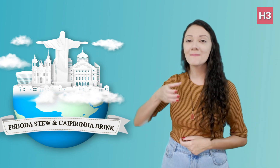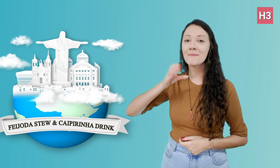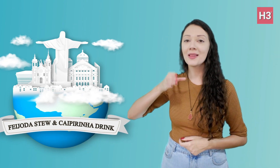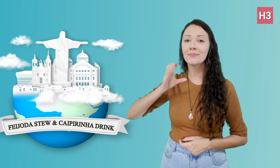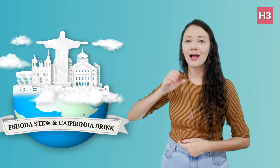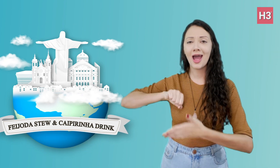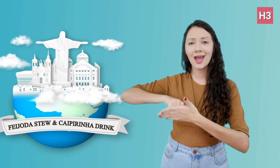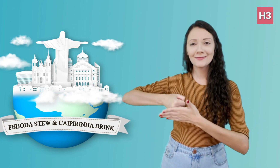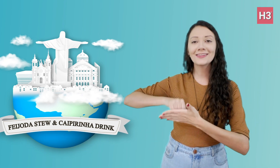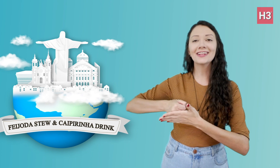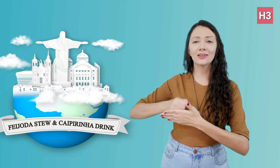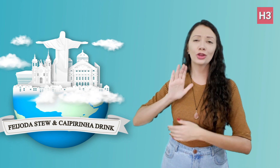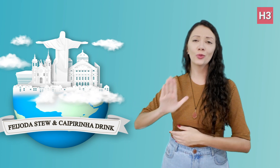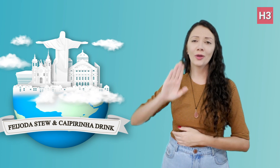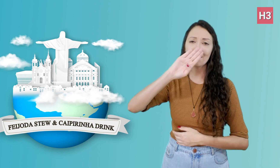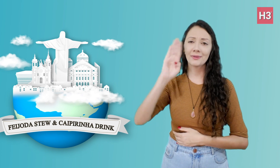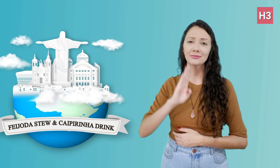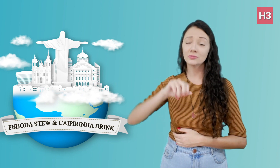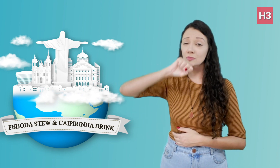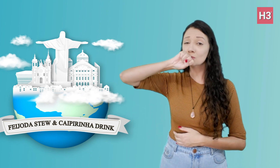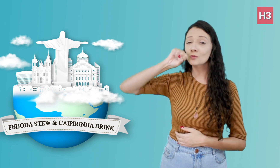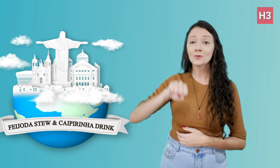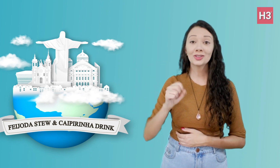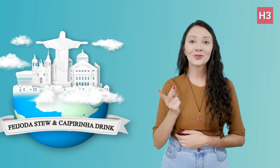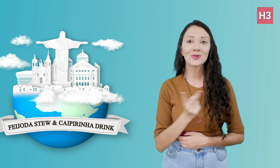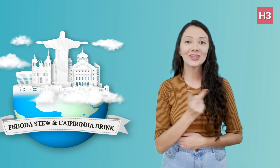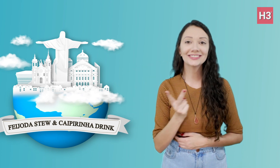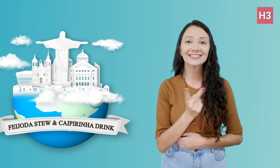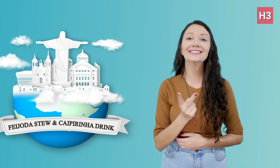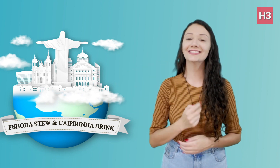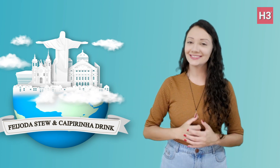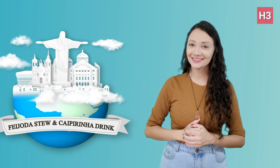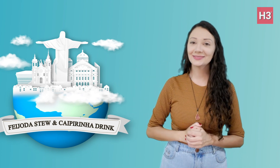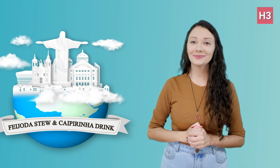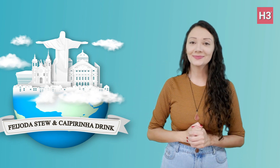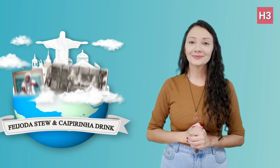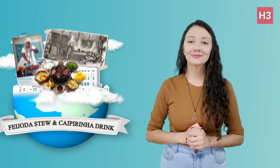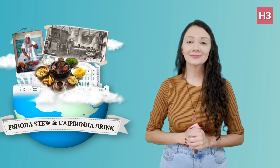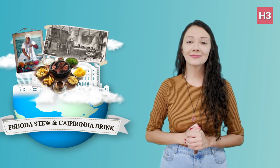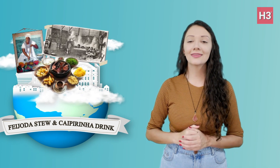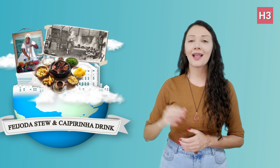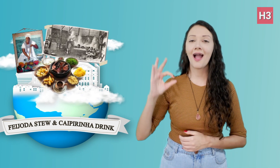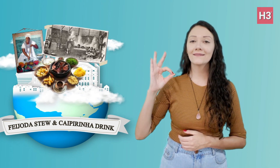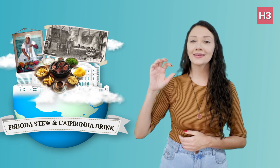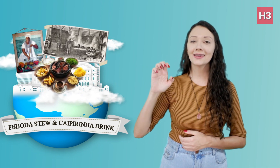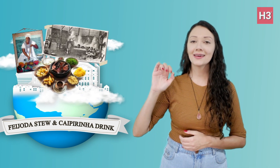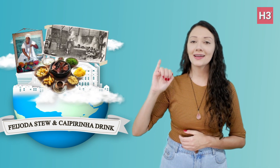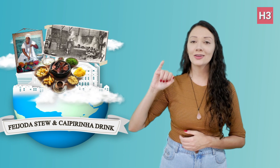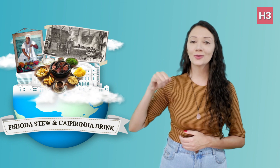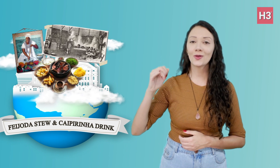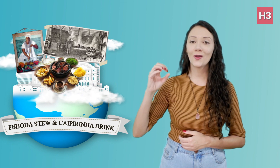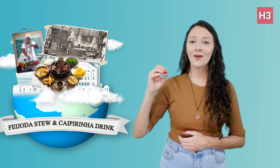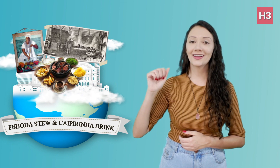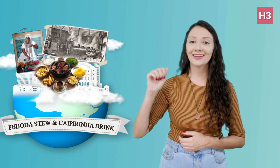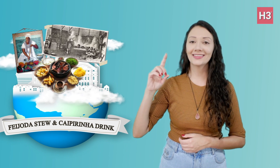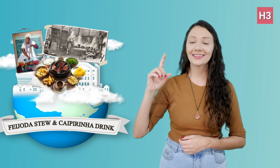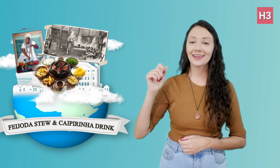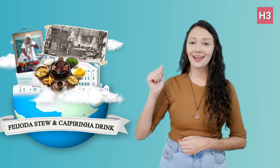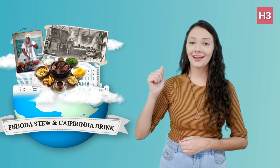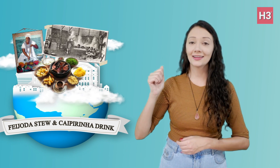and Caipirinha, the national Brazilian drink. The sign for Feijoada is: